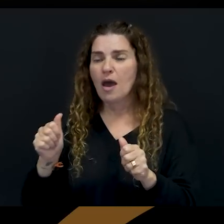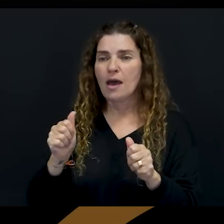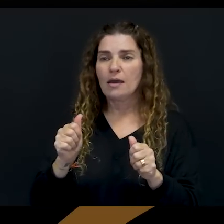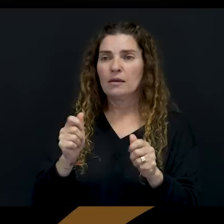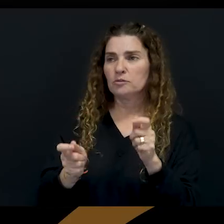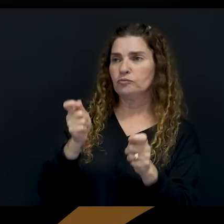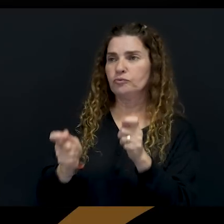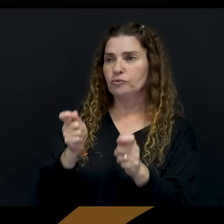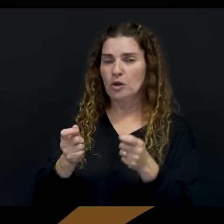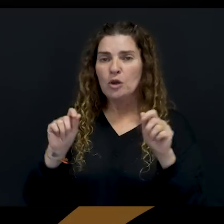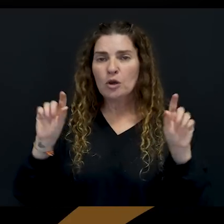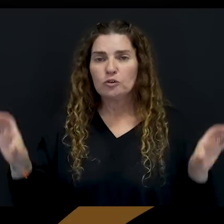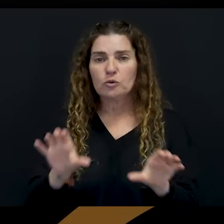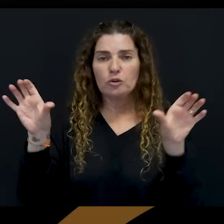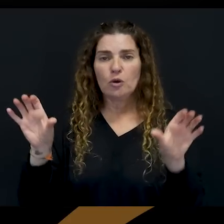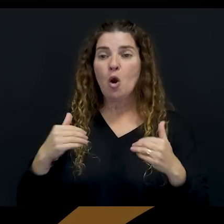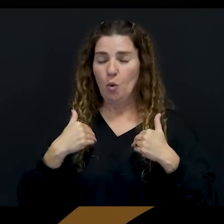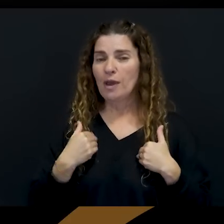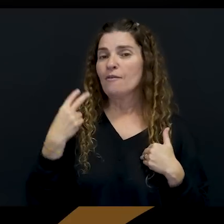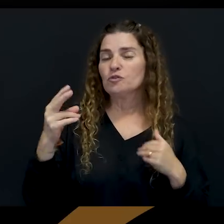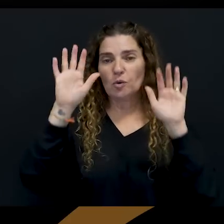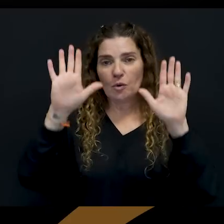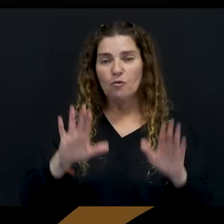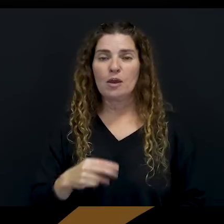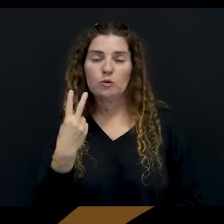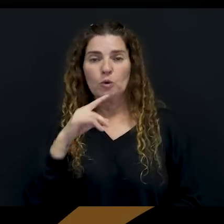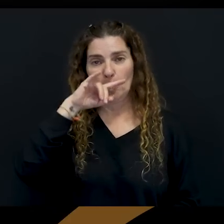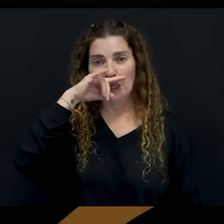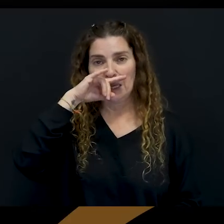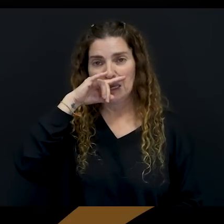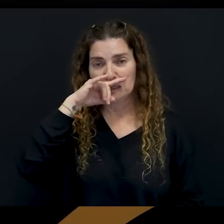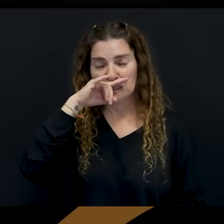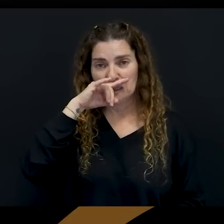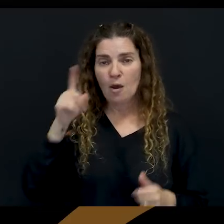Matt and I are blessed with two wonderful kids, and it was during my first pregnancy